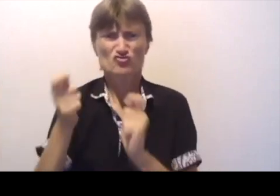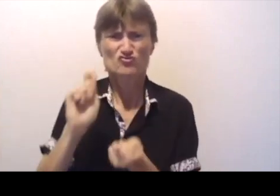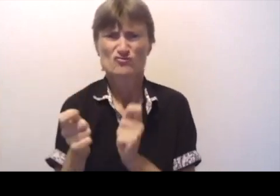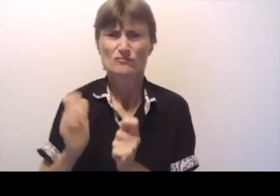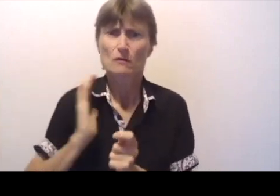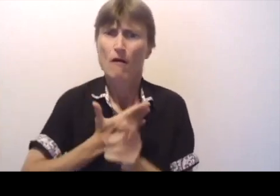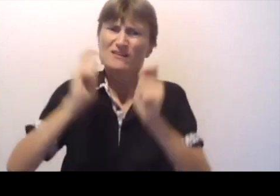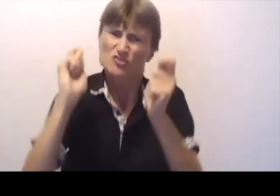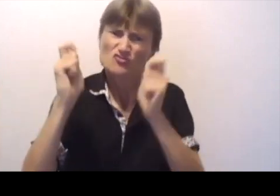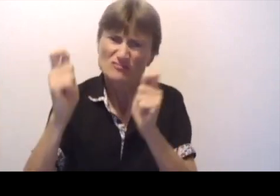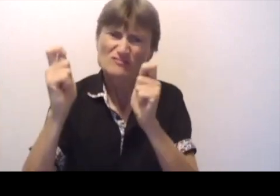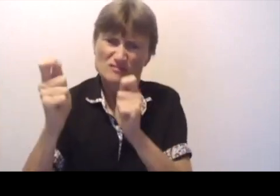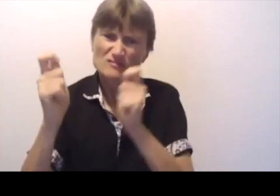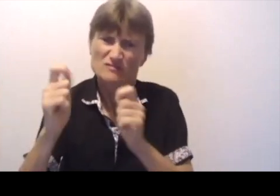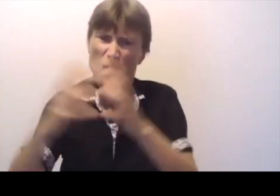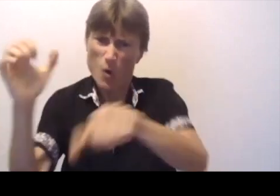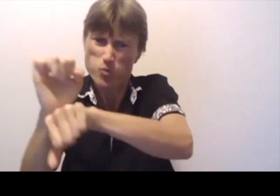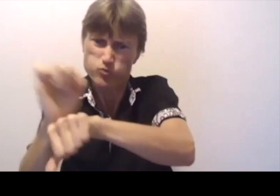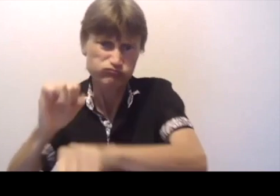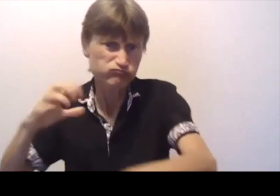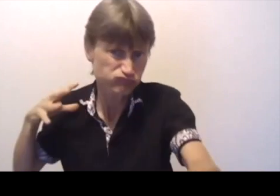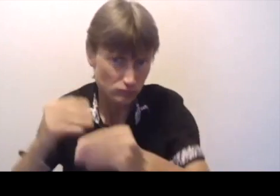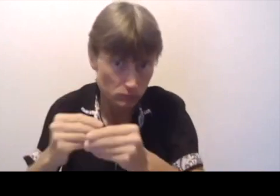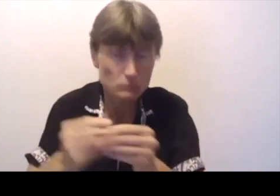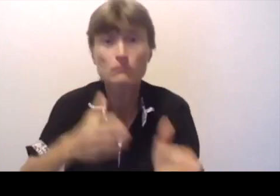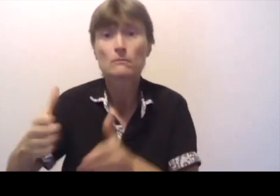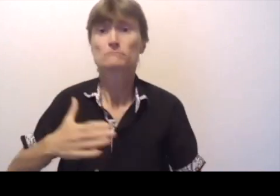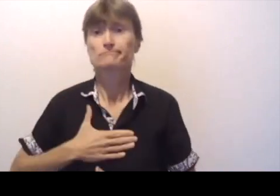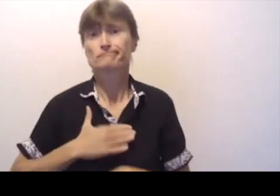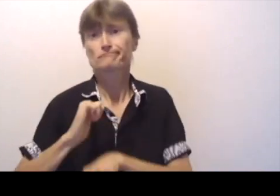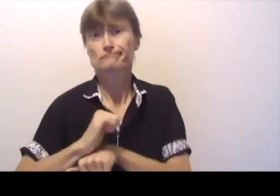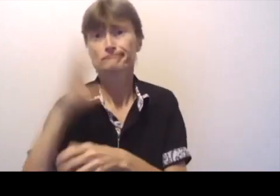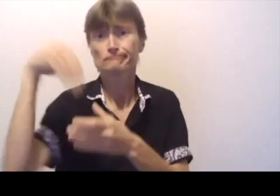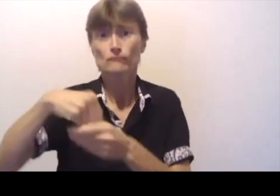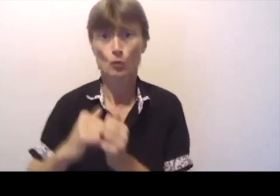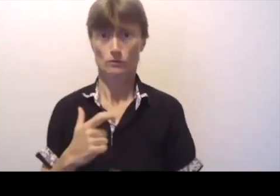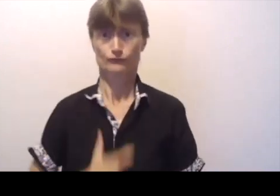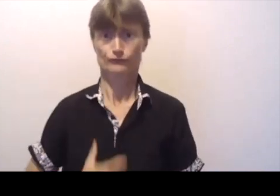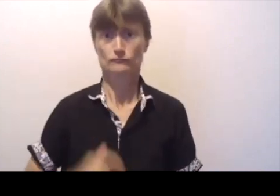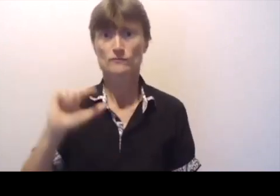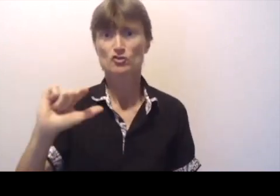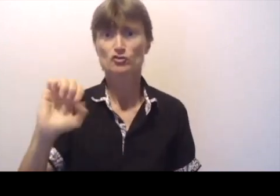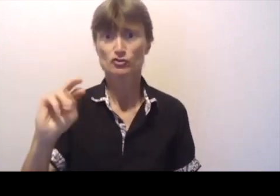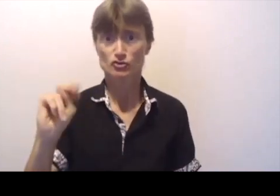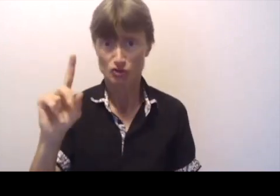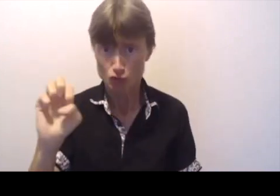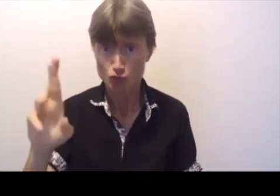and a lot of my work has also been grounded in gender and race and identity and and work at their intersections